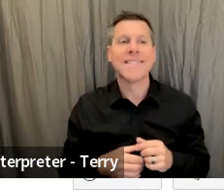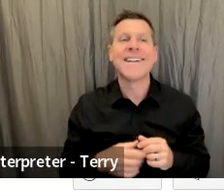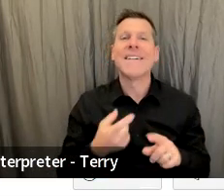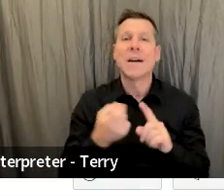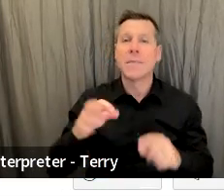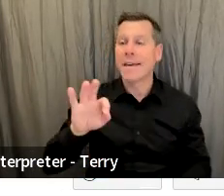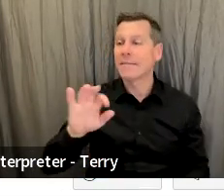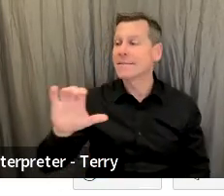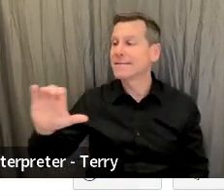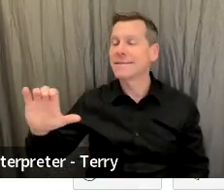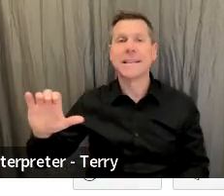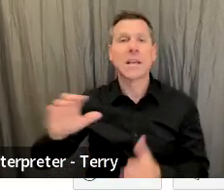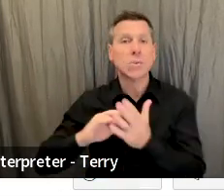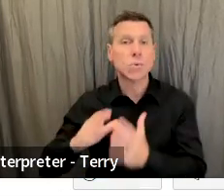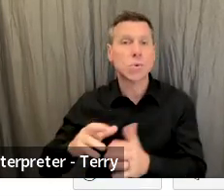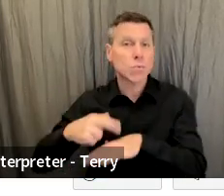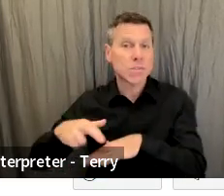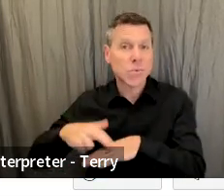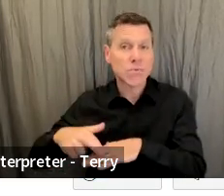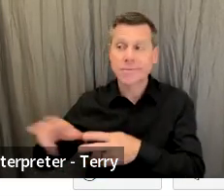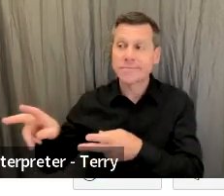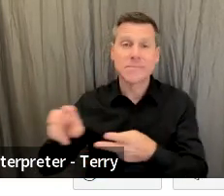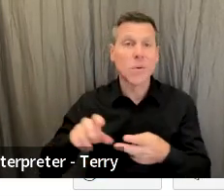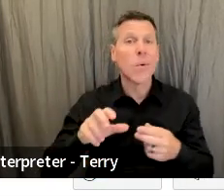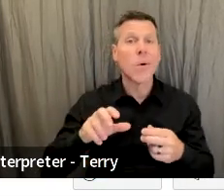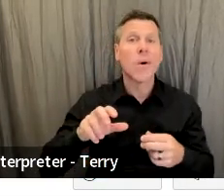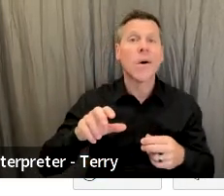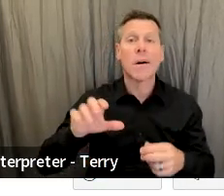or from the campus community resources pages.